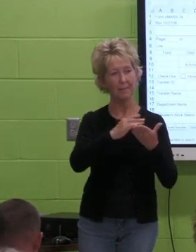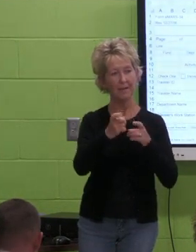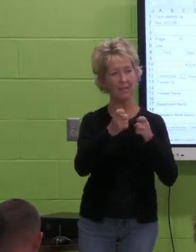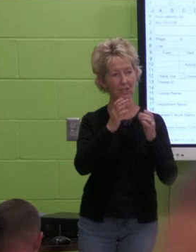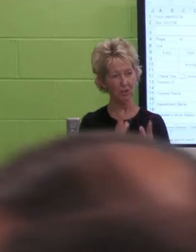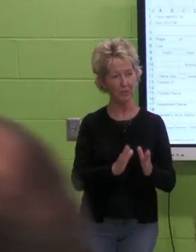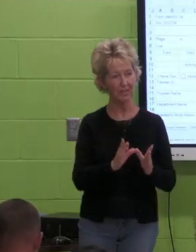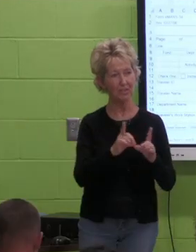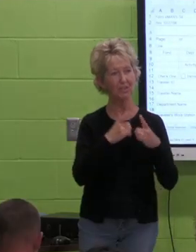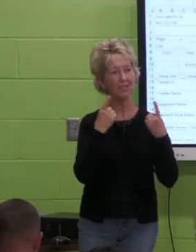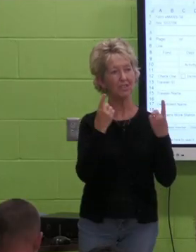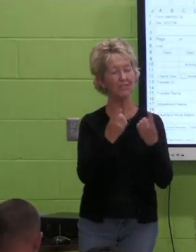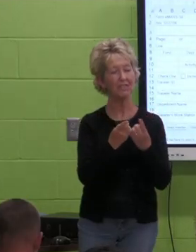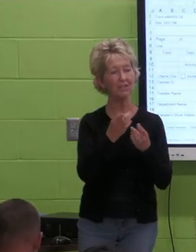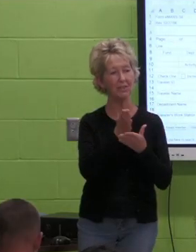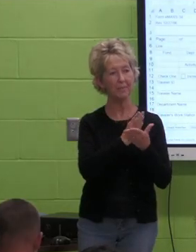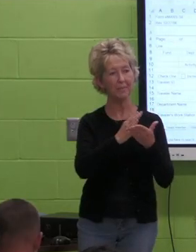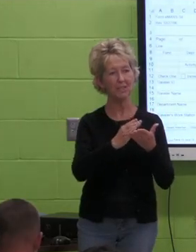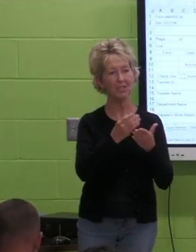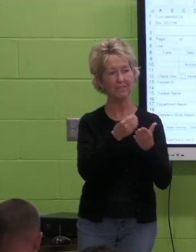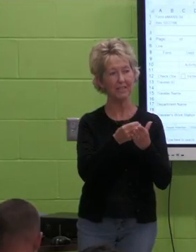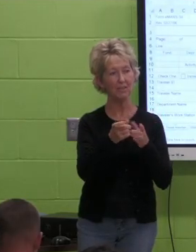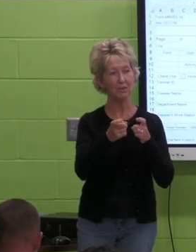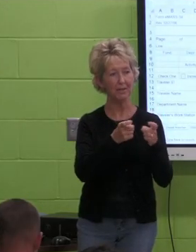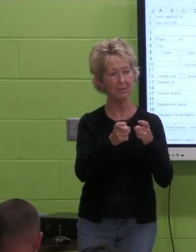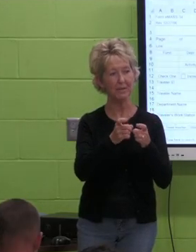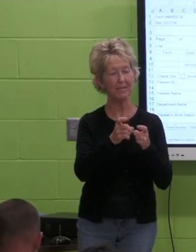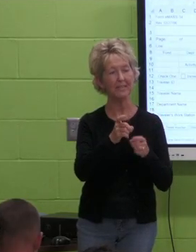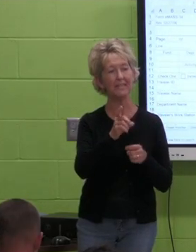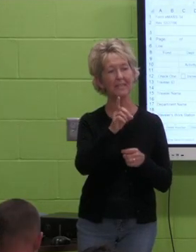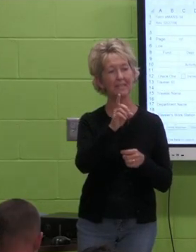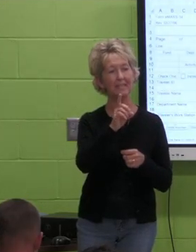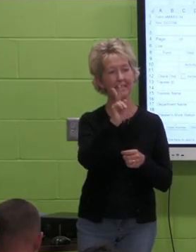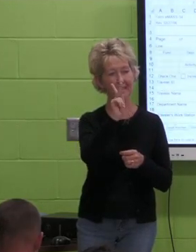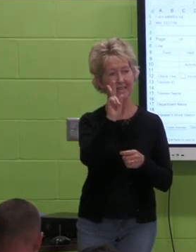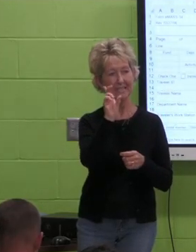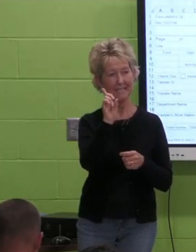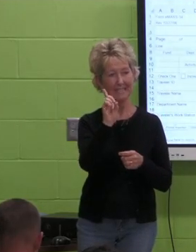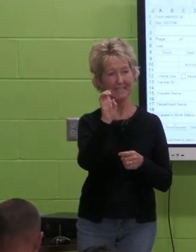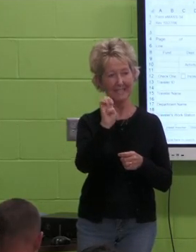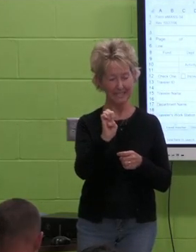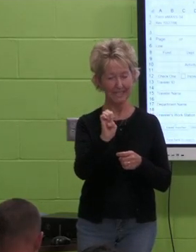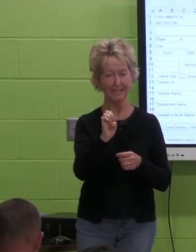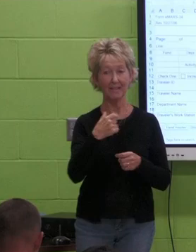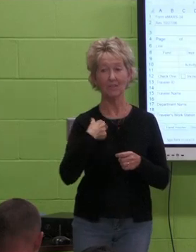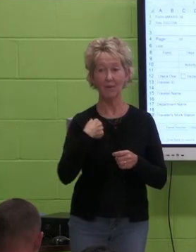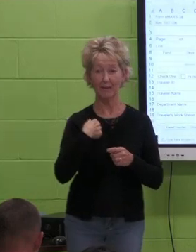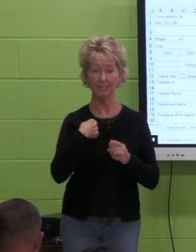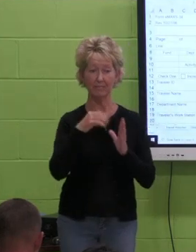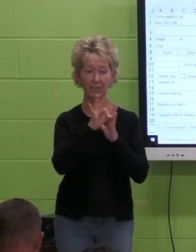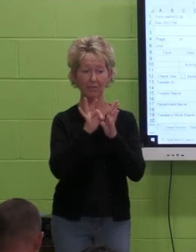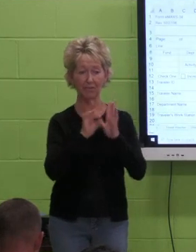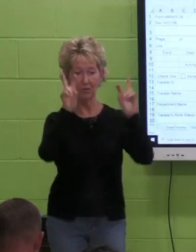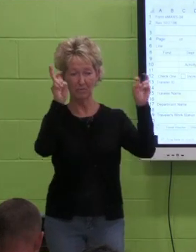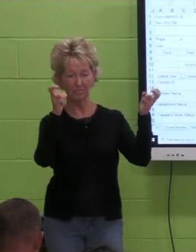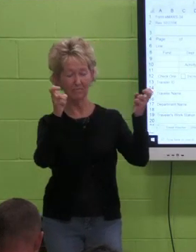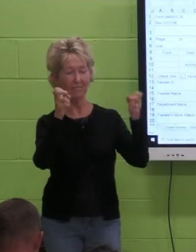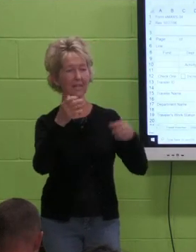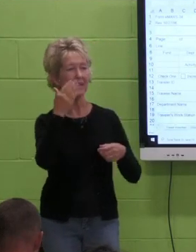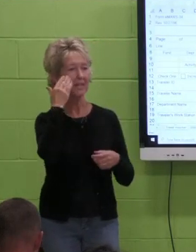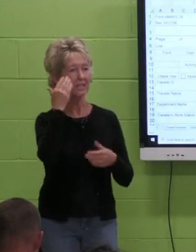management at the Department of Education so I'm Frankfort. so I know that sometimes I know